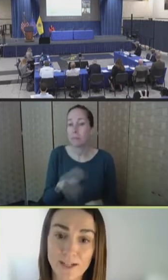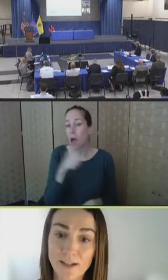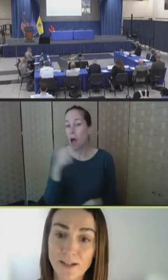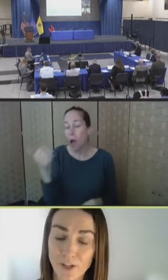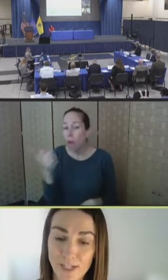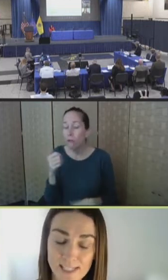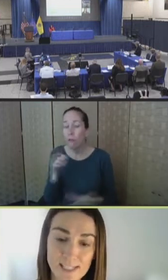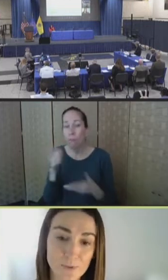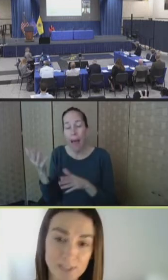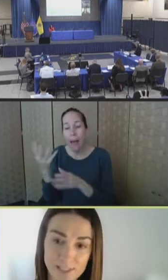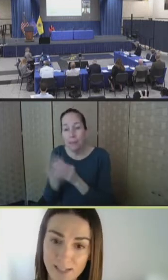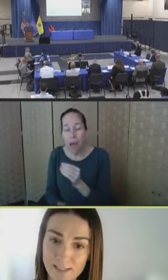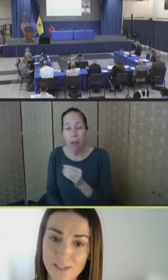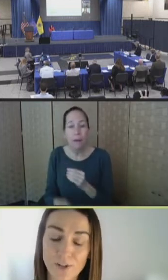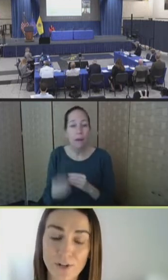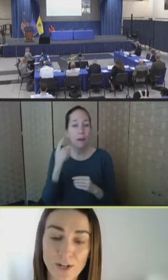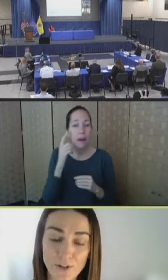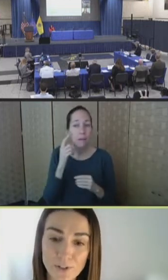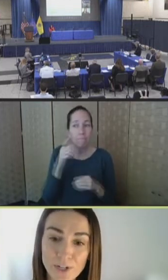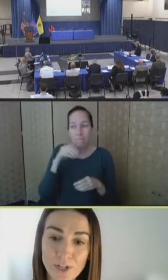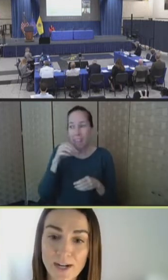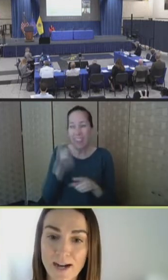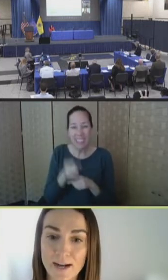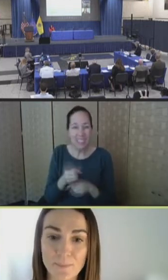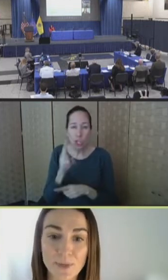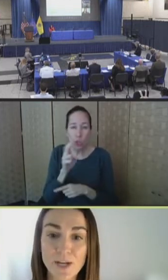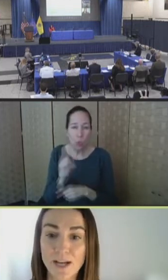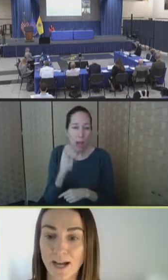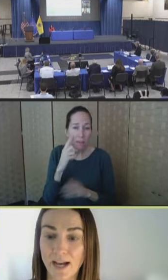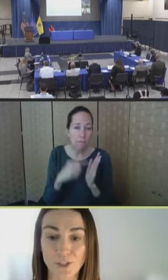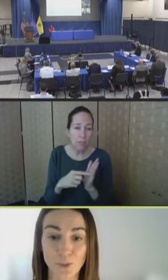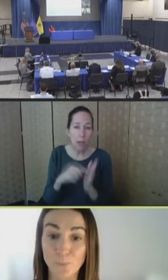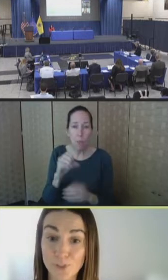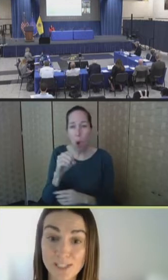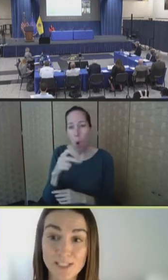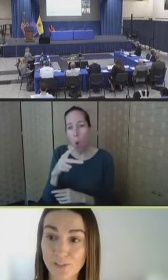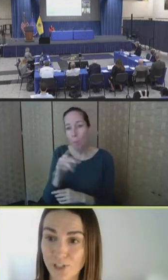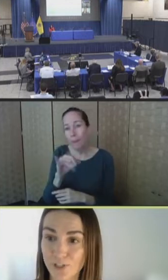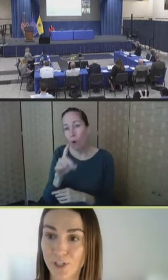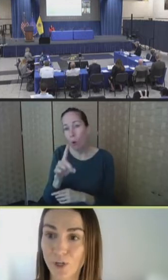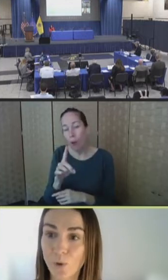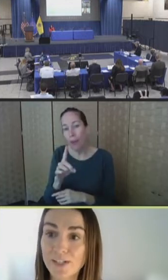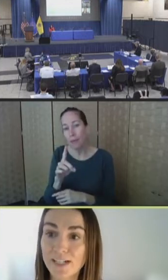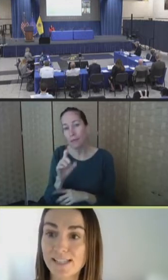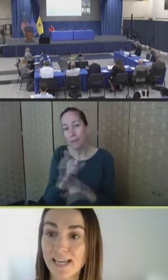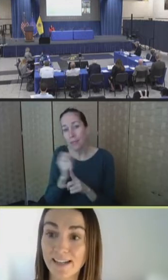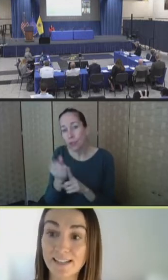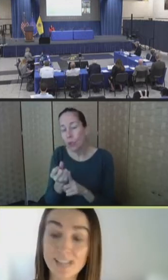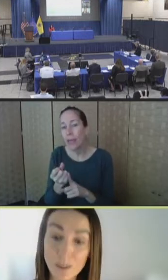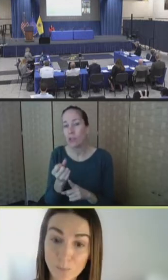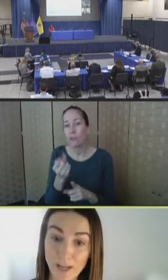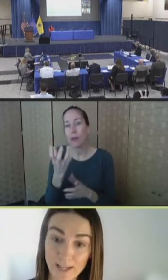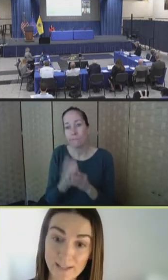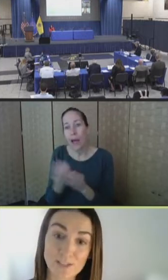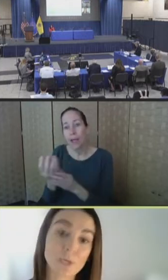crisis that was discussed earlier. Persistent racial and equalities, and in some ways, you know,